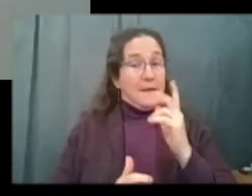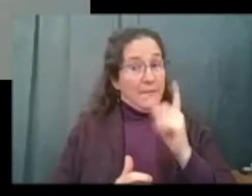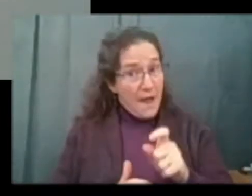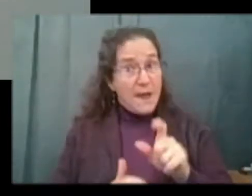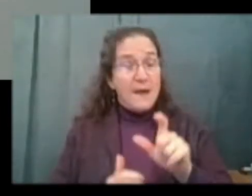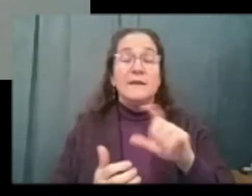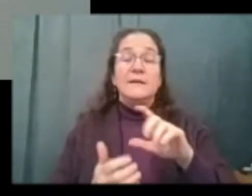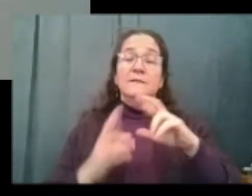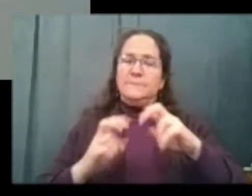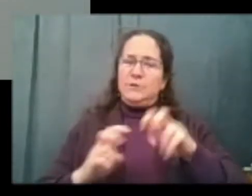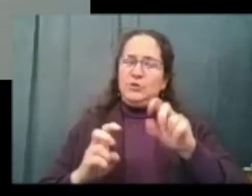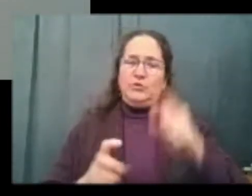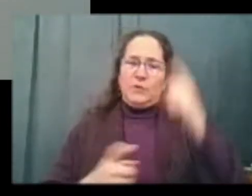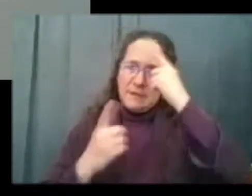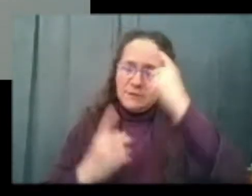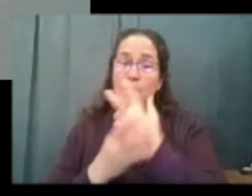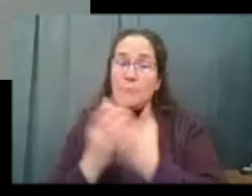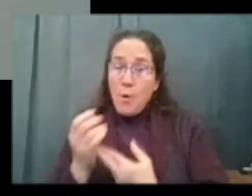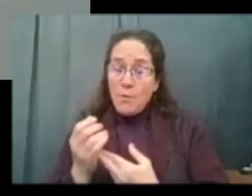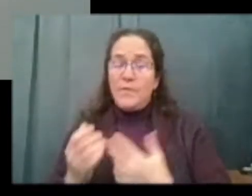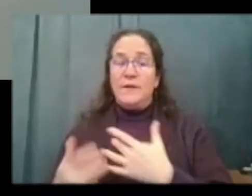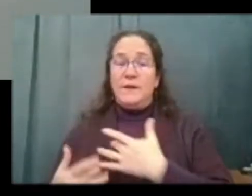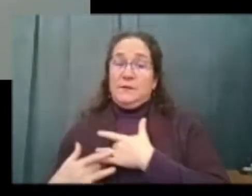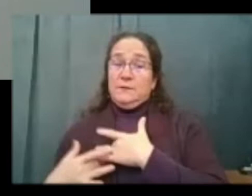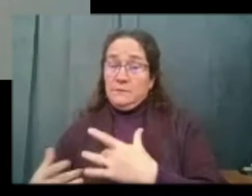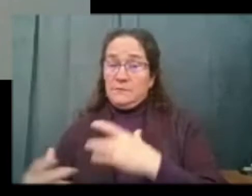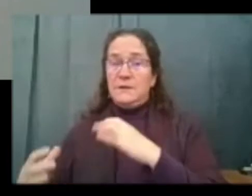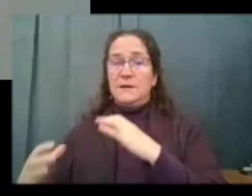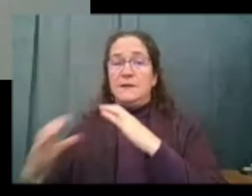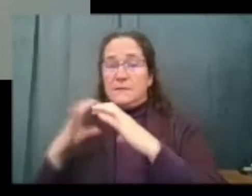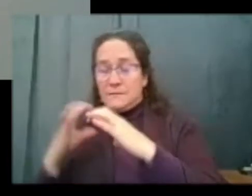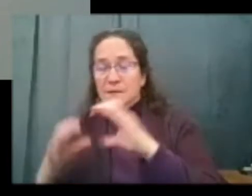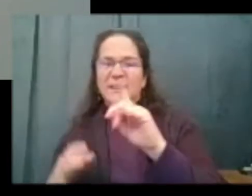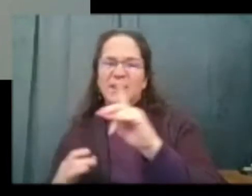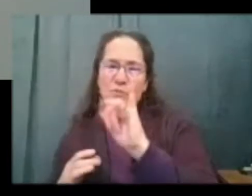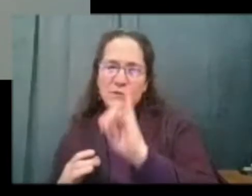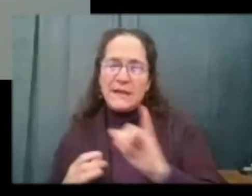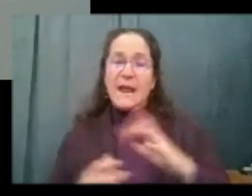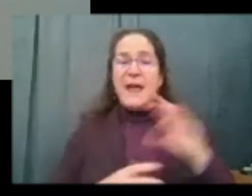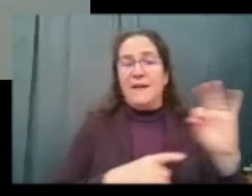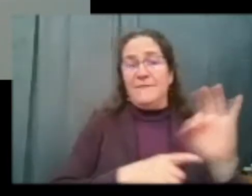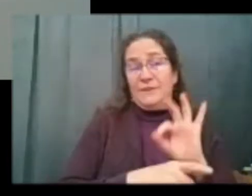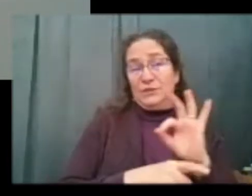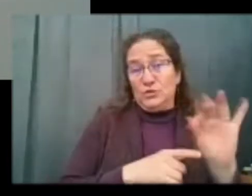Just think about a student that has some usable vision, but then also uses Braille.